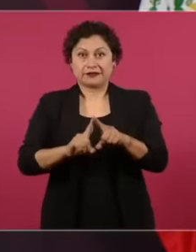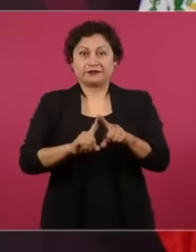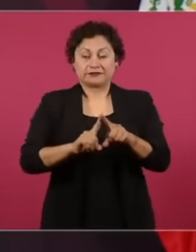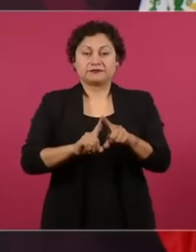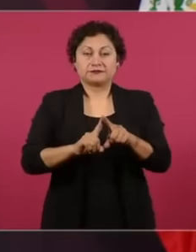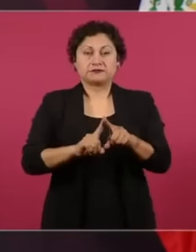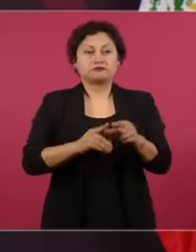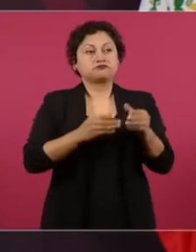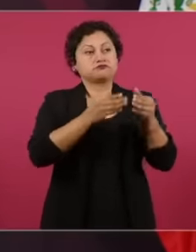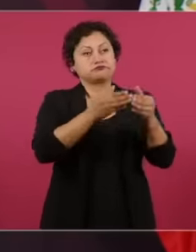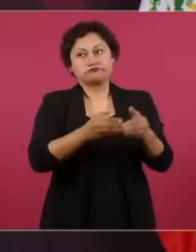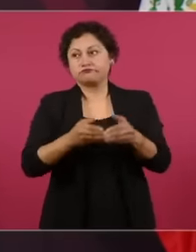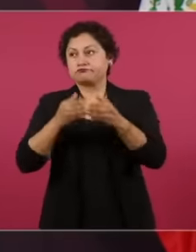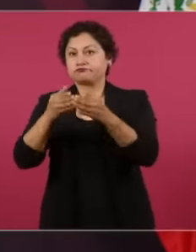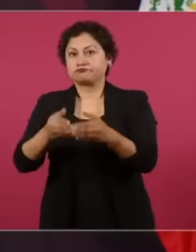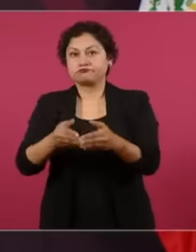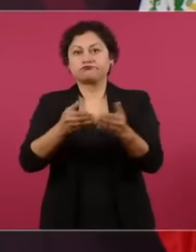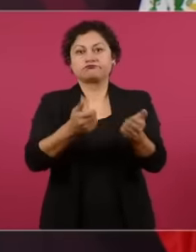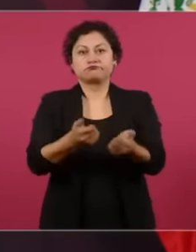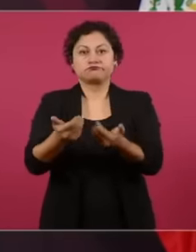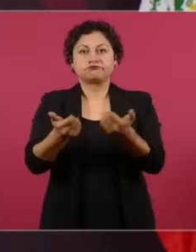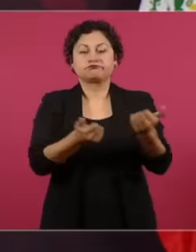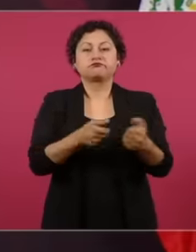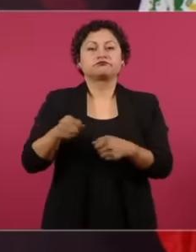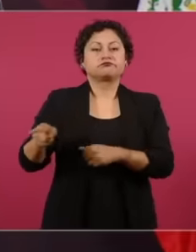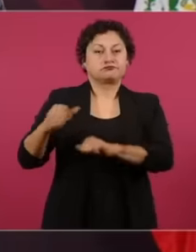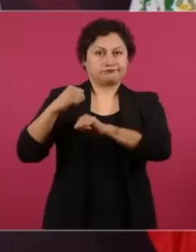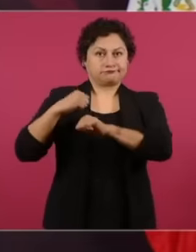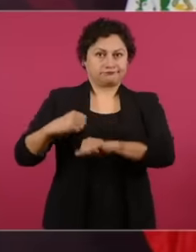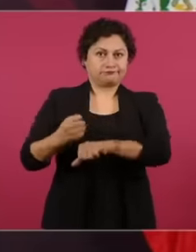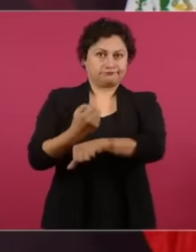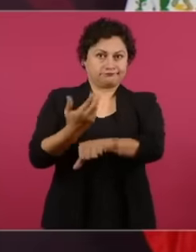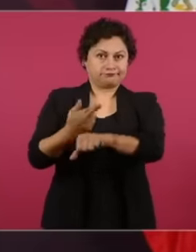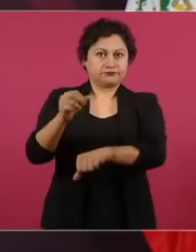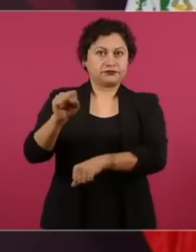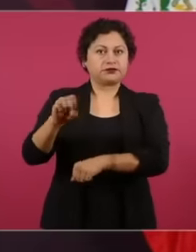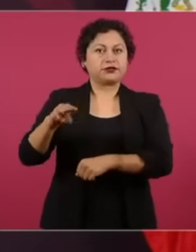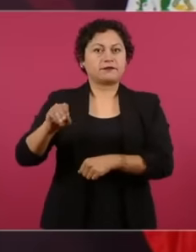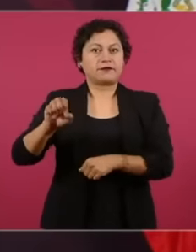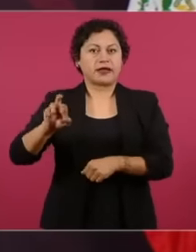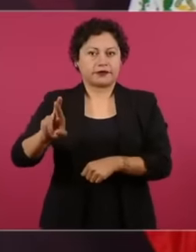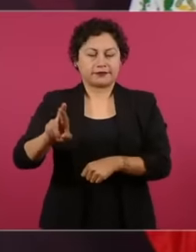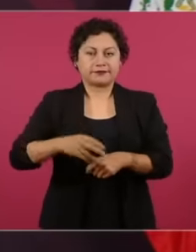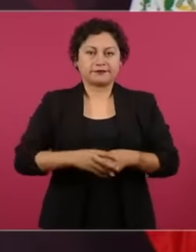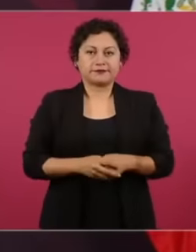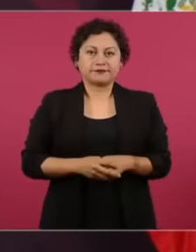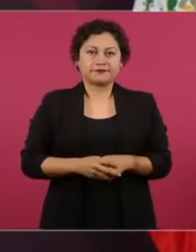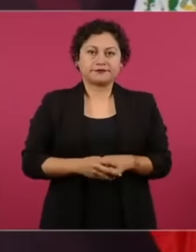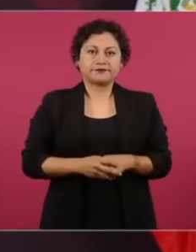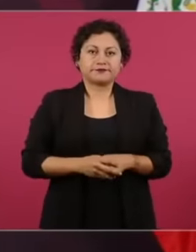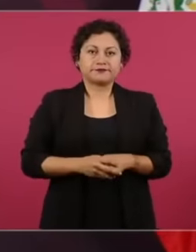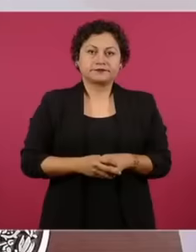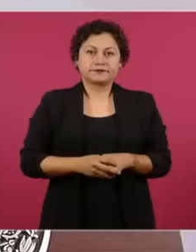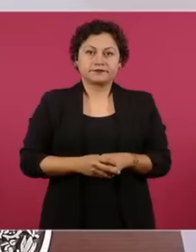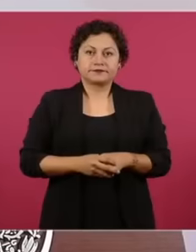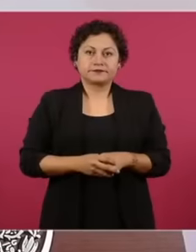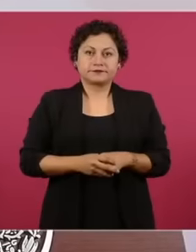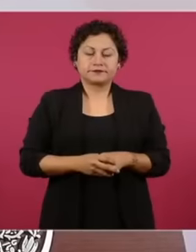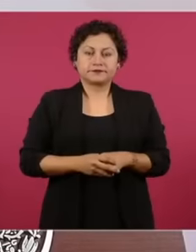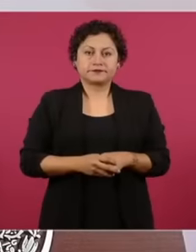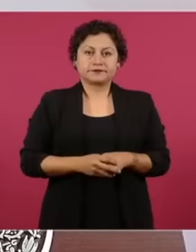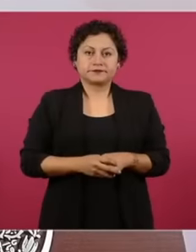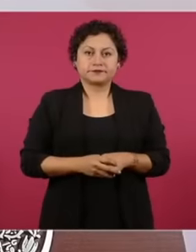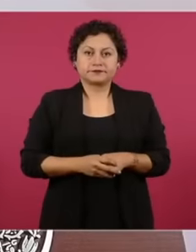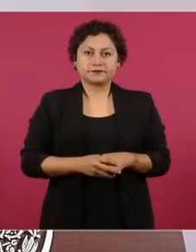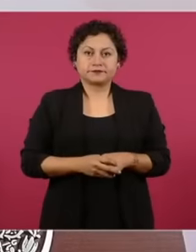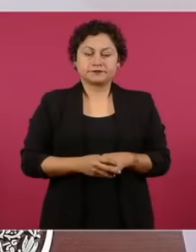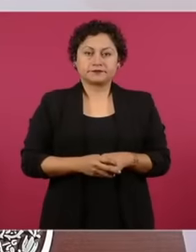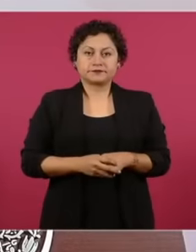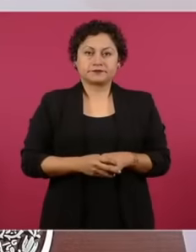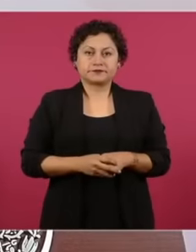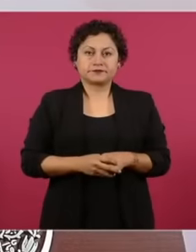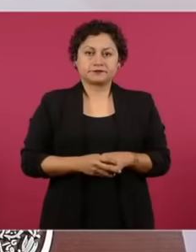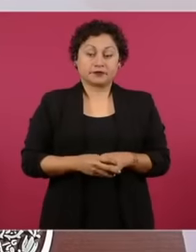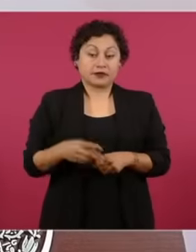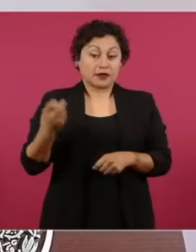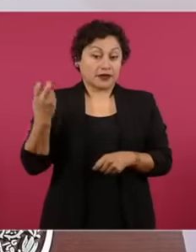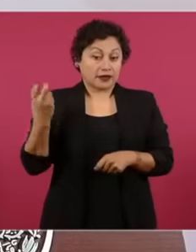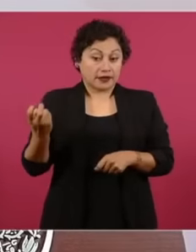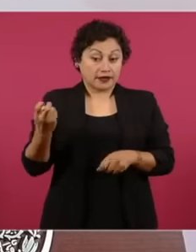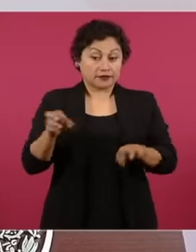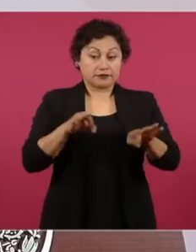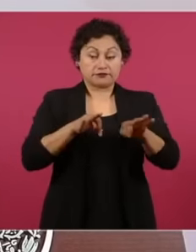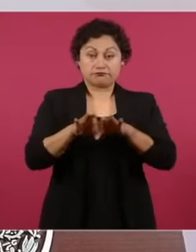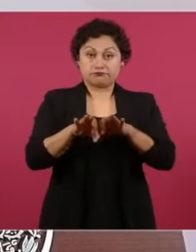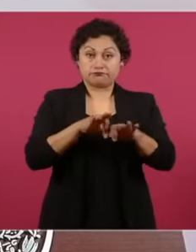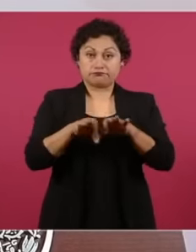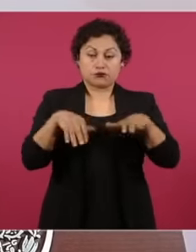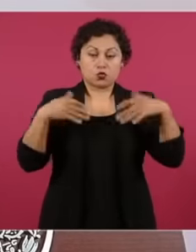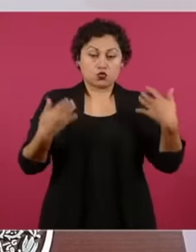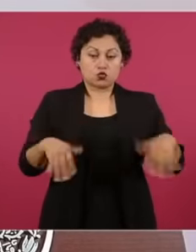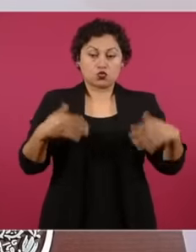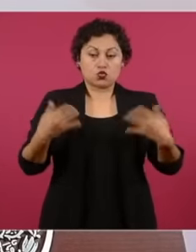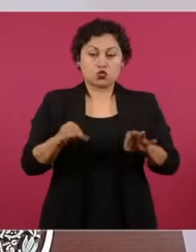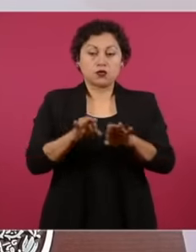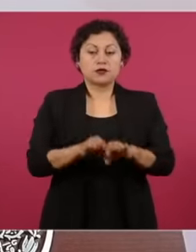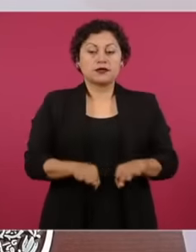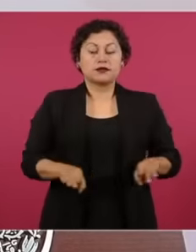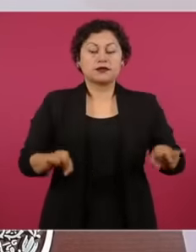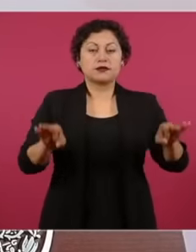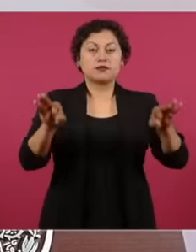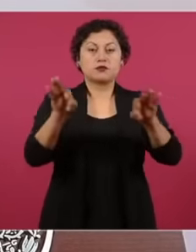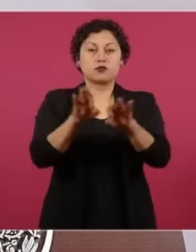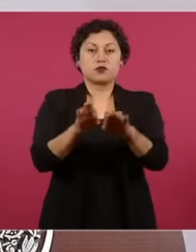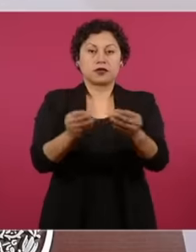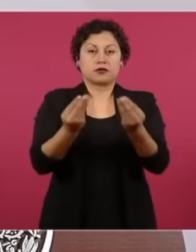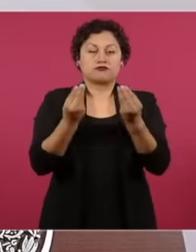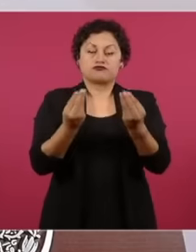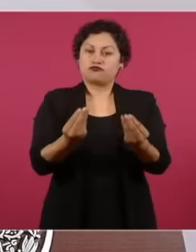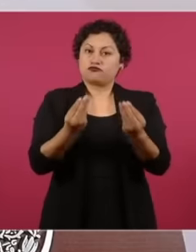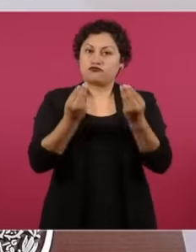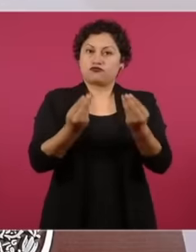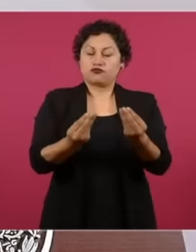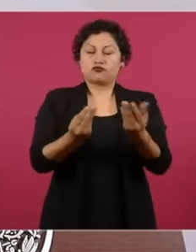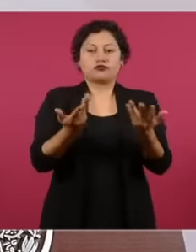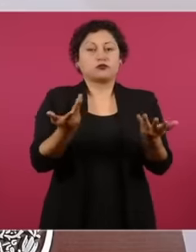of the Navy also has a very important job to avoid floods or to mitigate